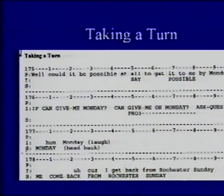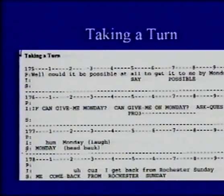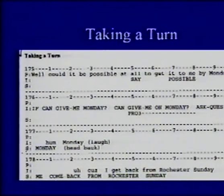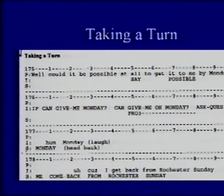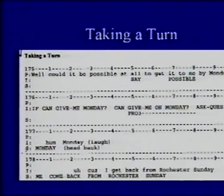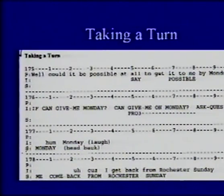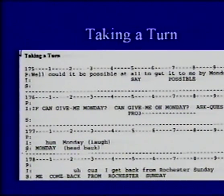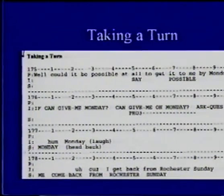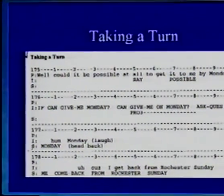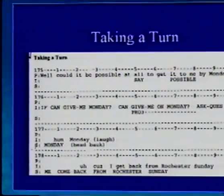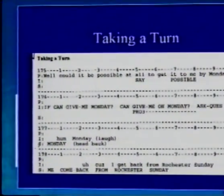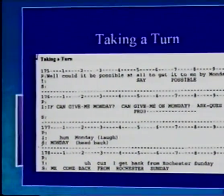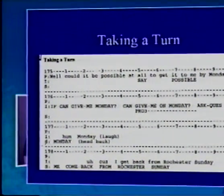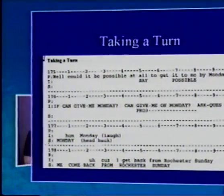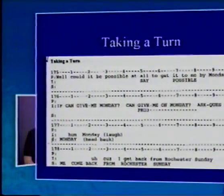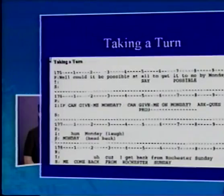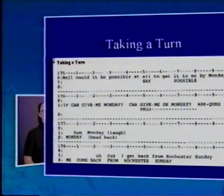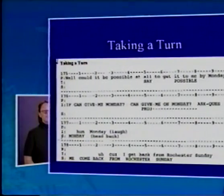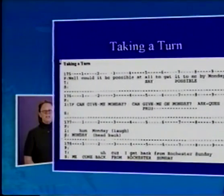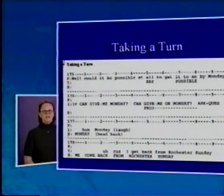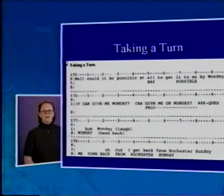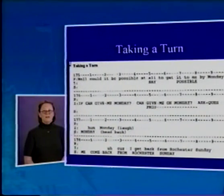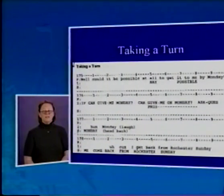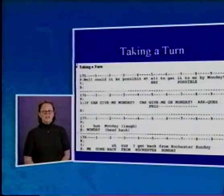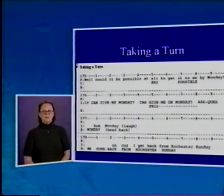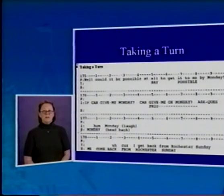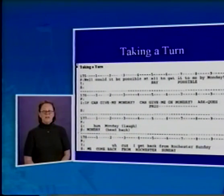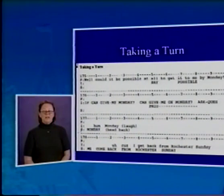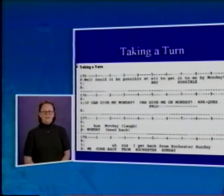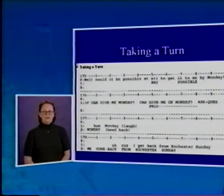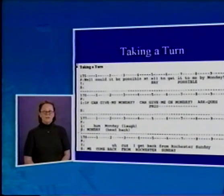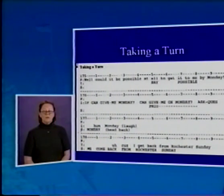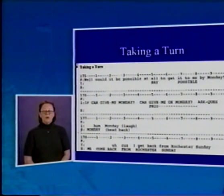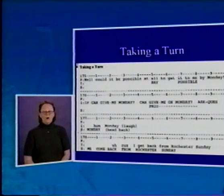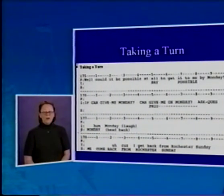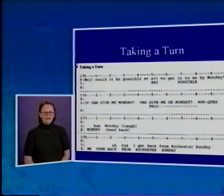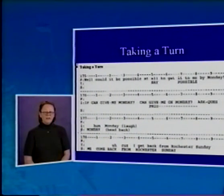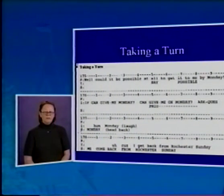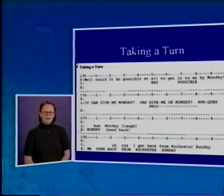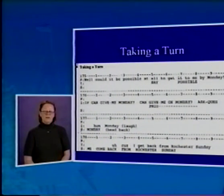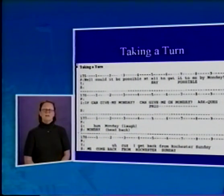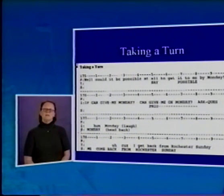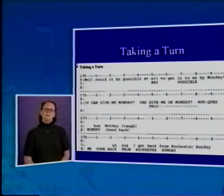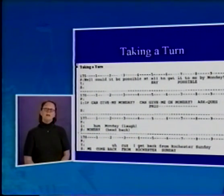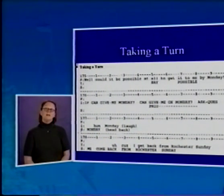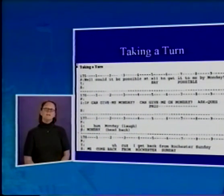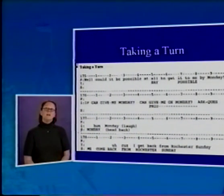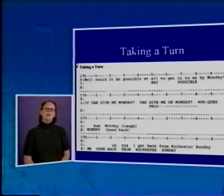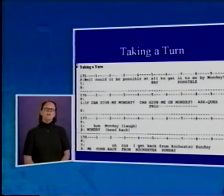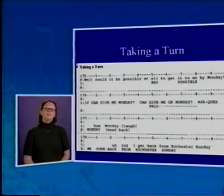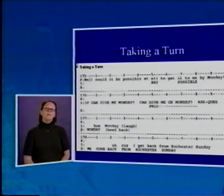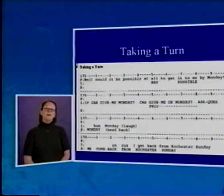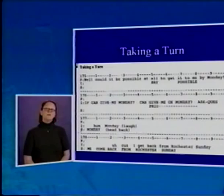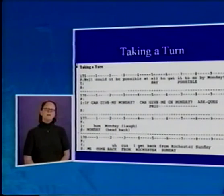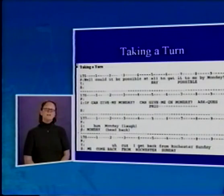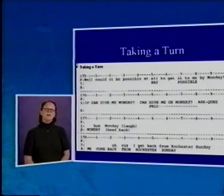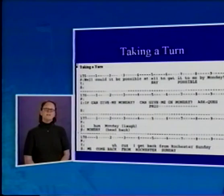This is a very interesting kind of statement in English. We call it indirectness because the professor had not